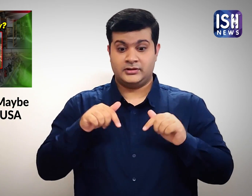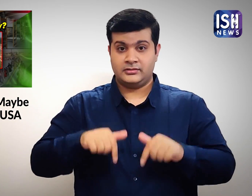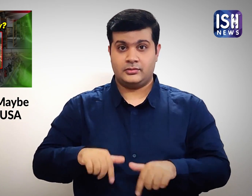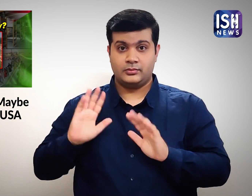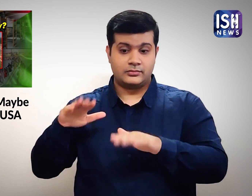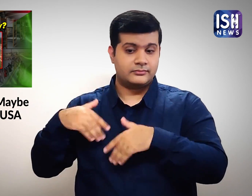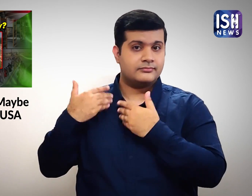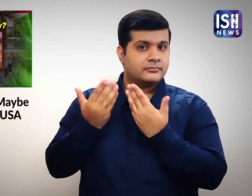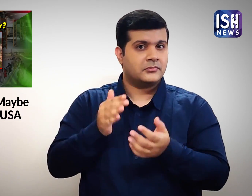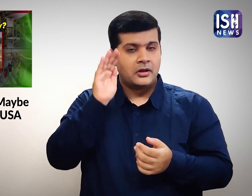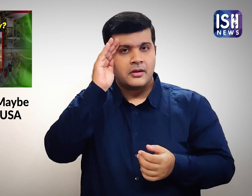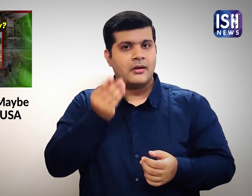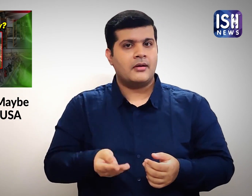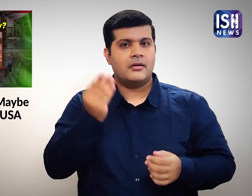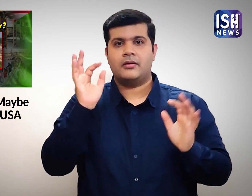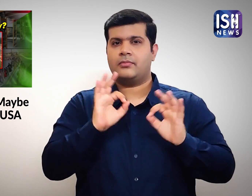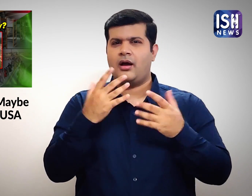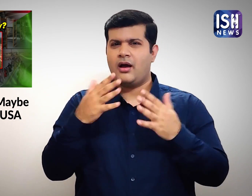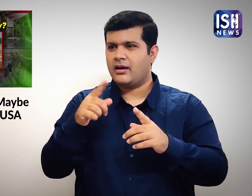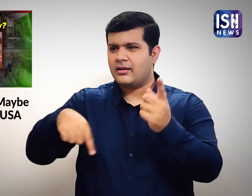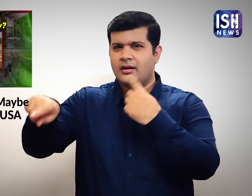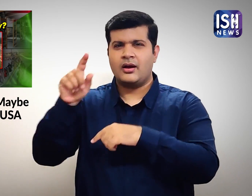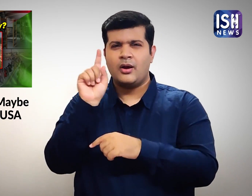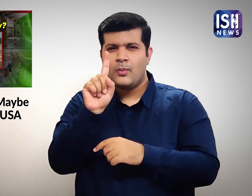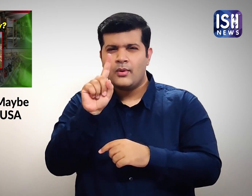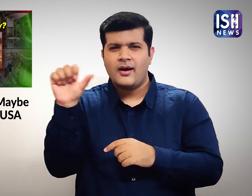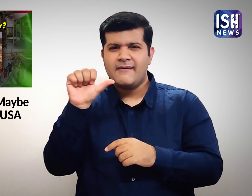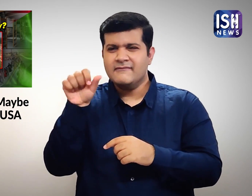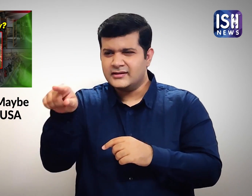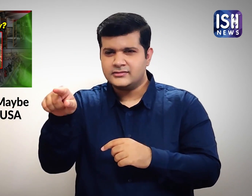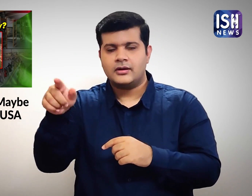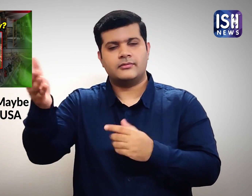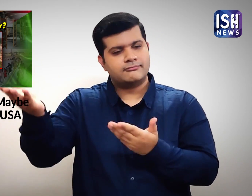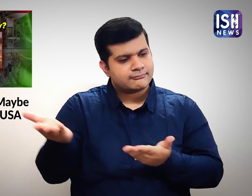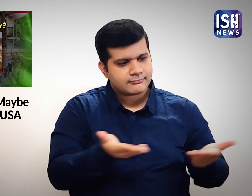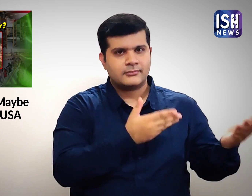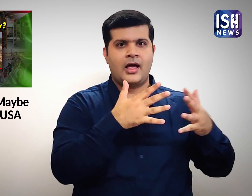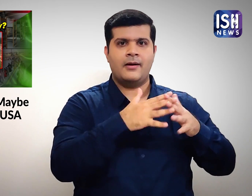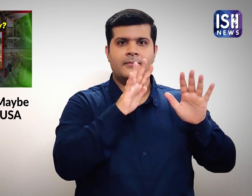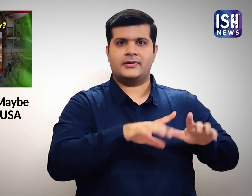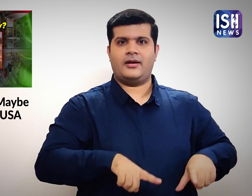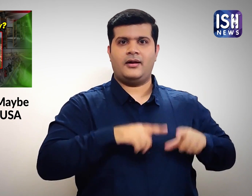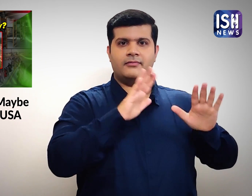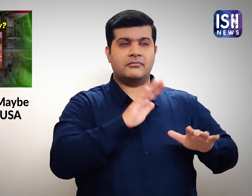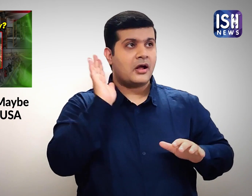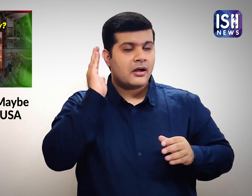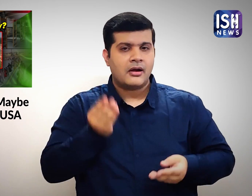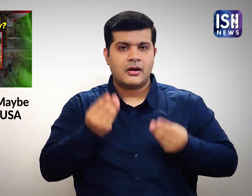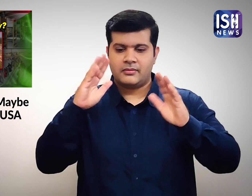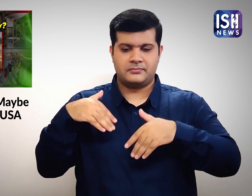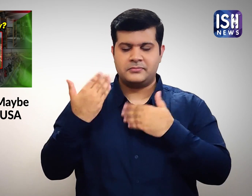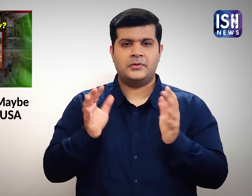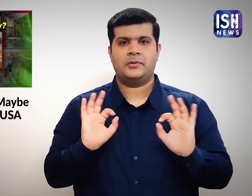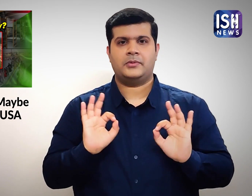So far, no one at Fort Bliss has been released for resettlement in the US.